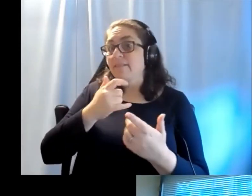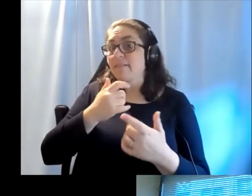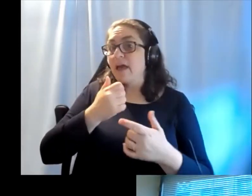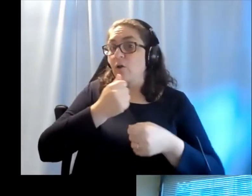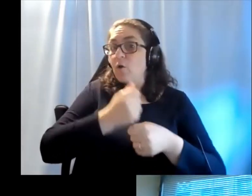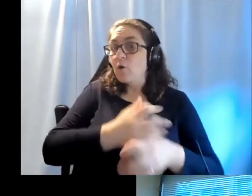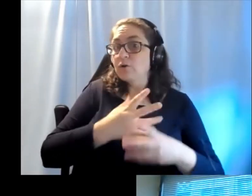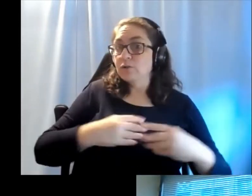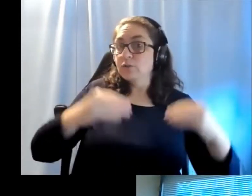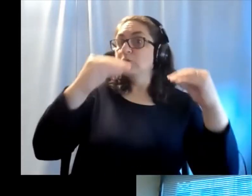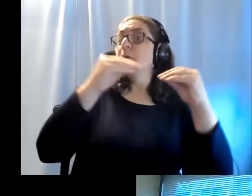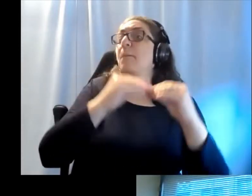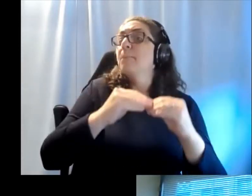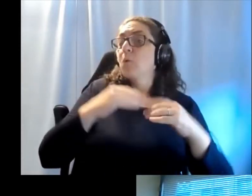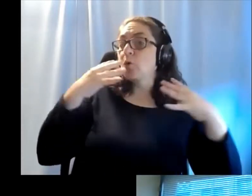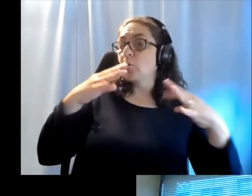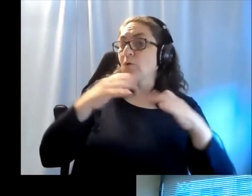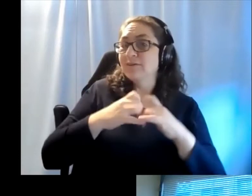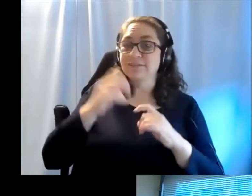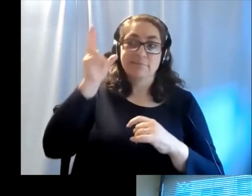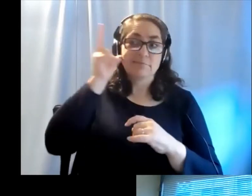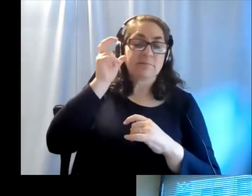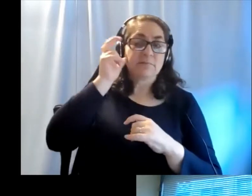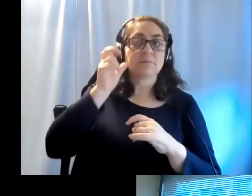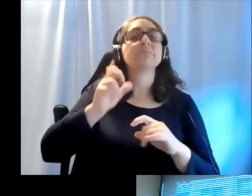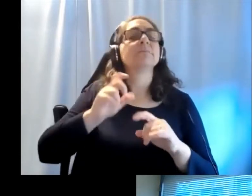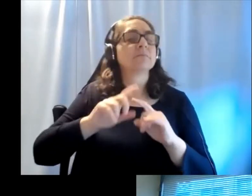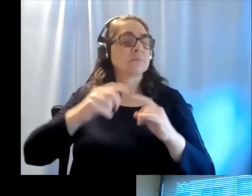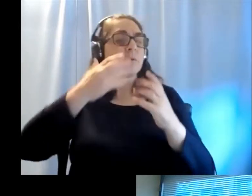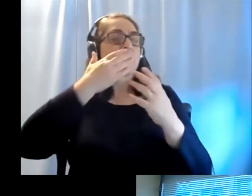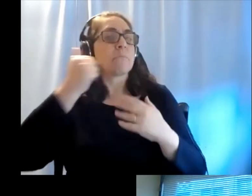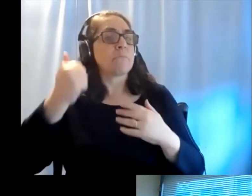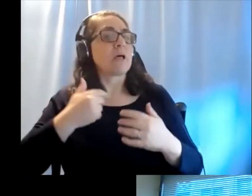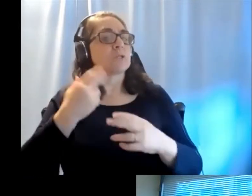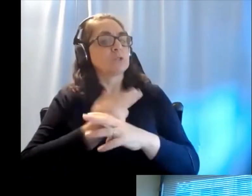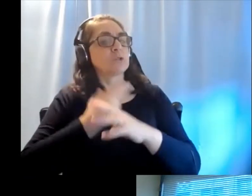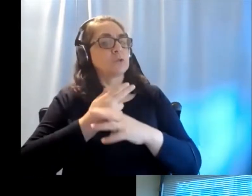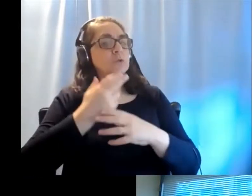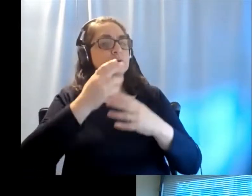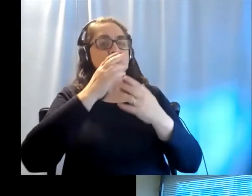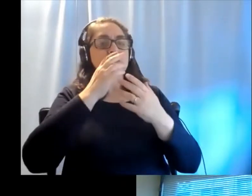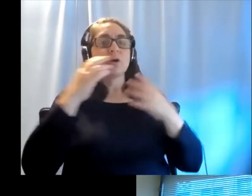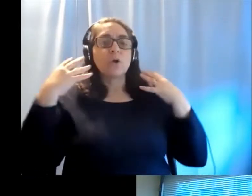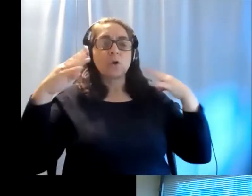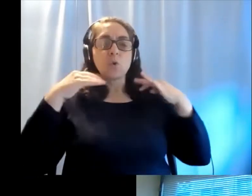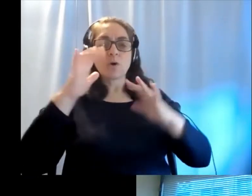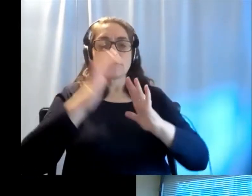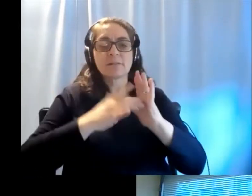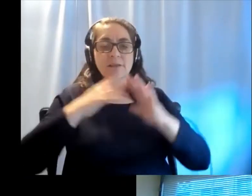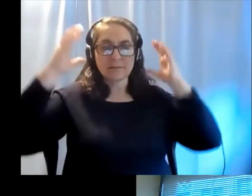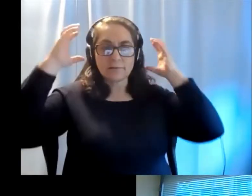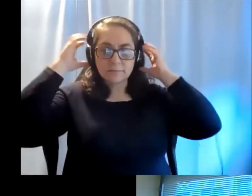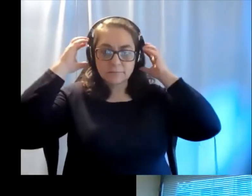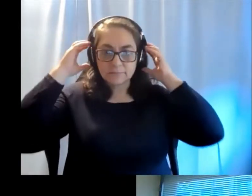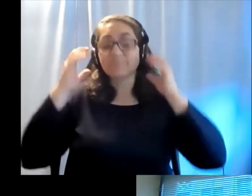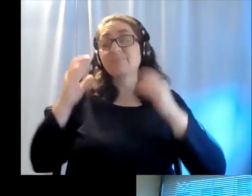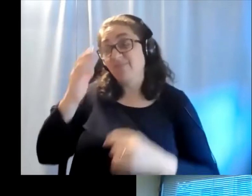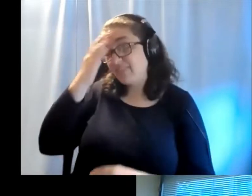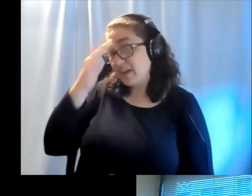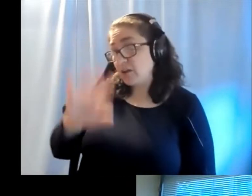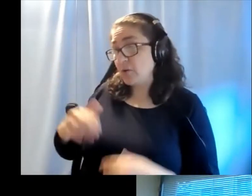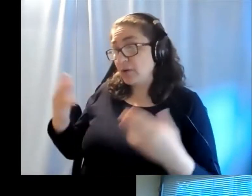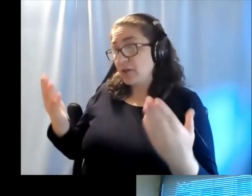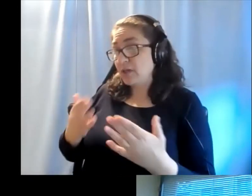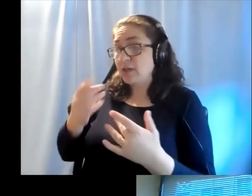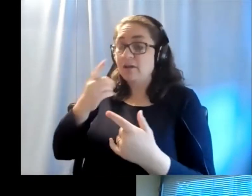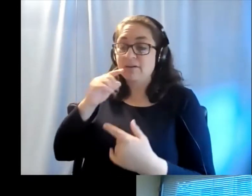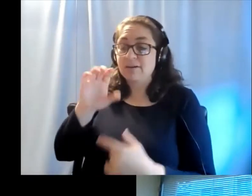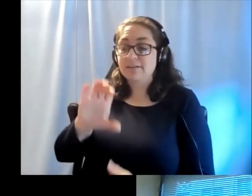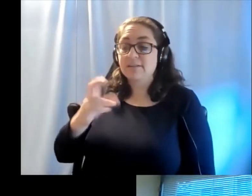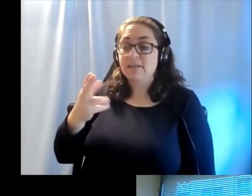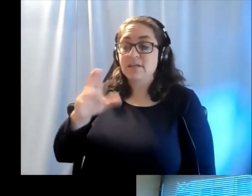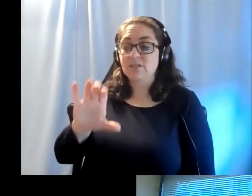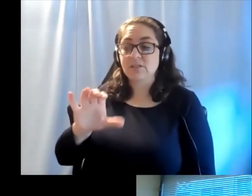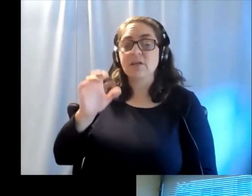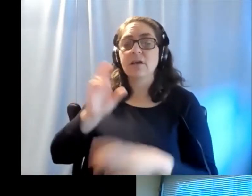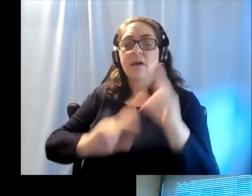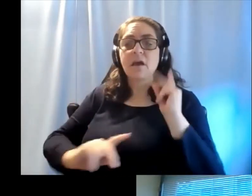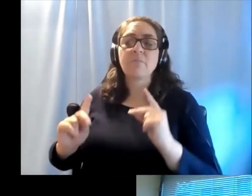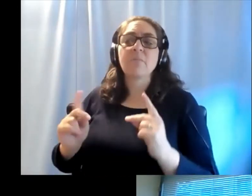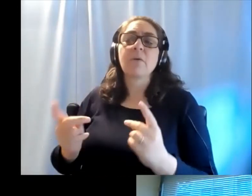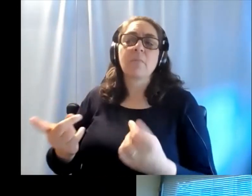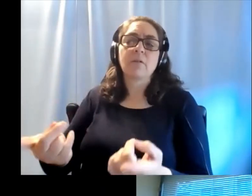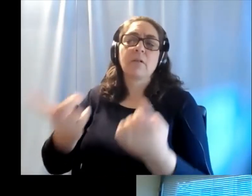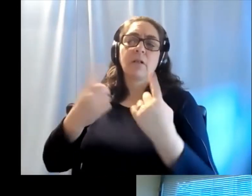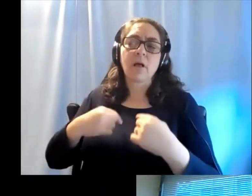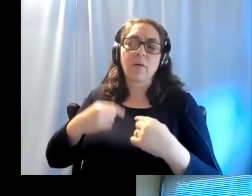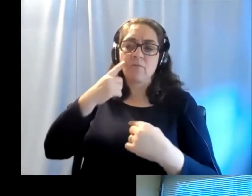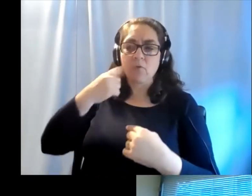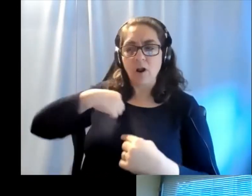Here we have a lot of people who come in for custom plugs, custom attachments